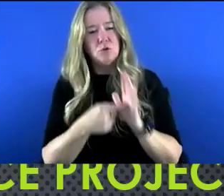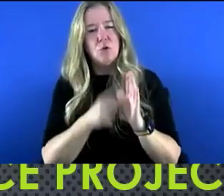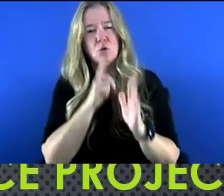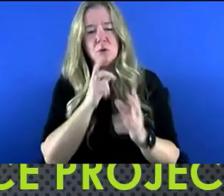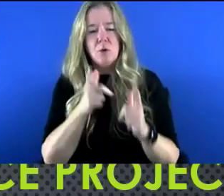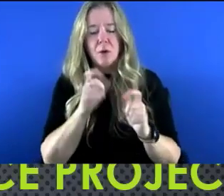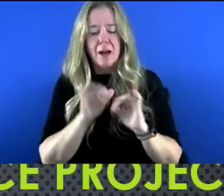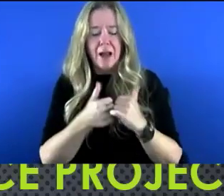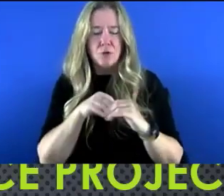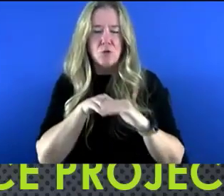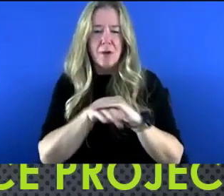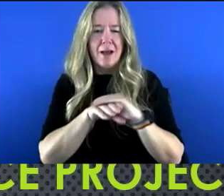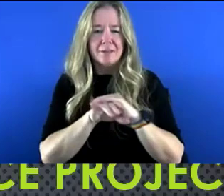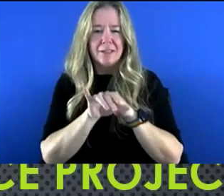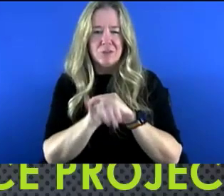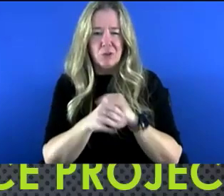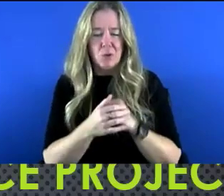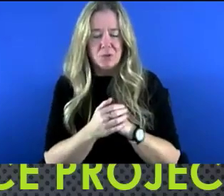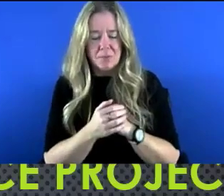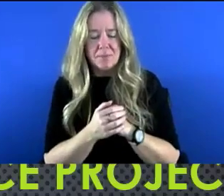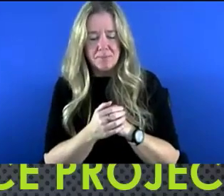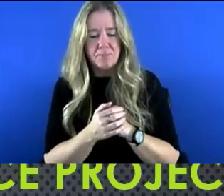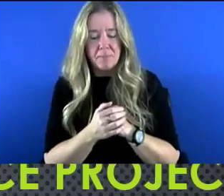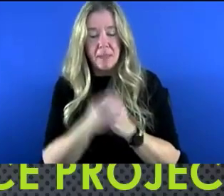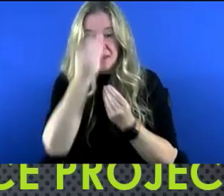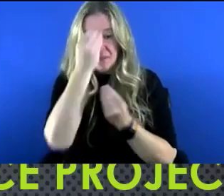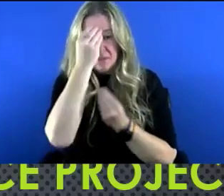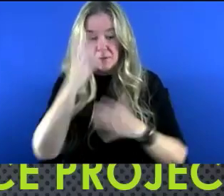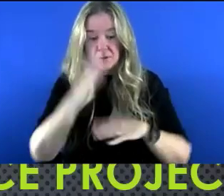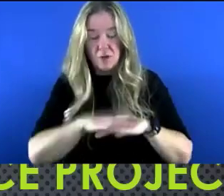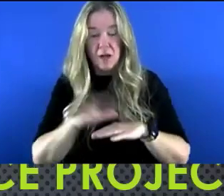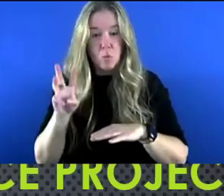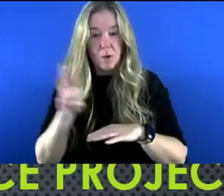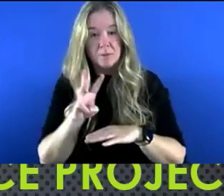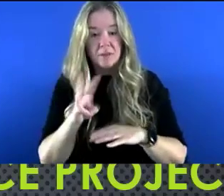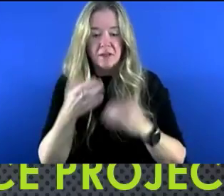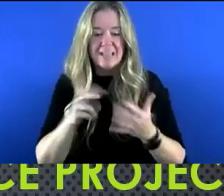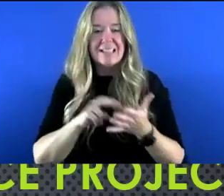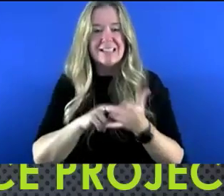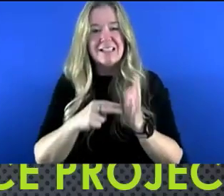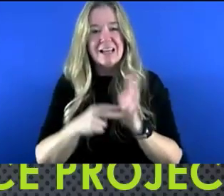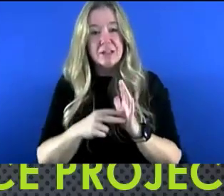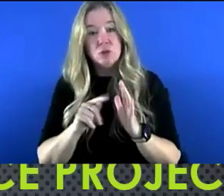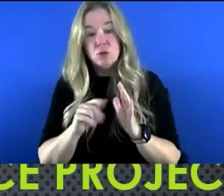how to access those, but the information on our website is intended to kind of be